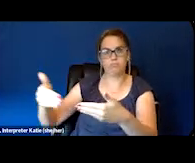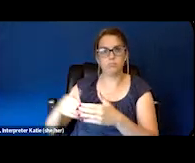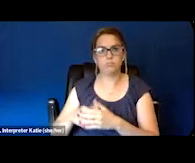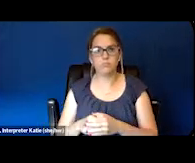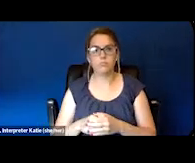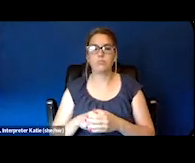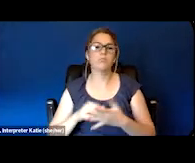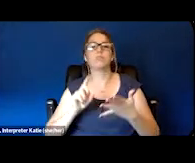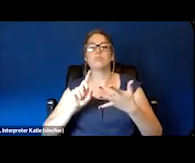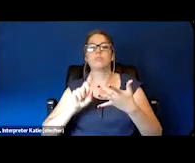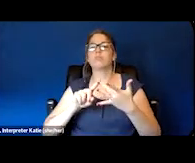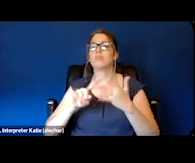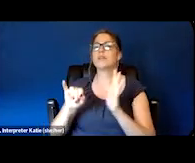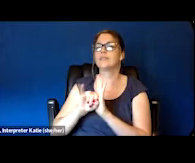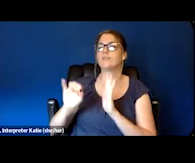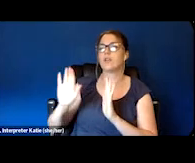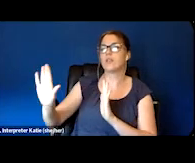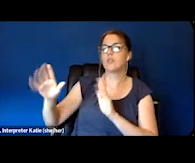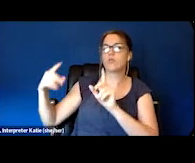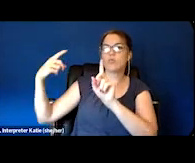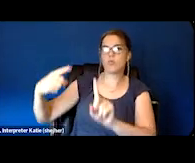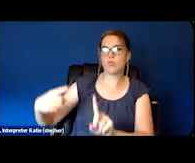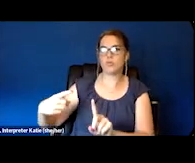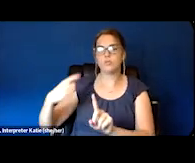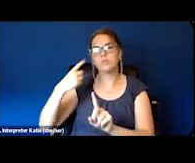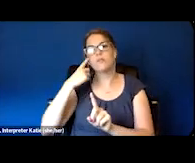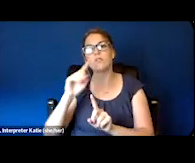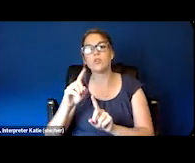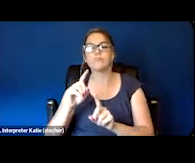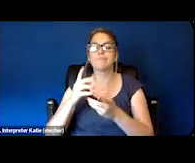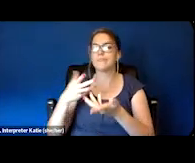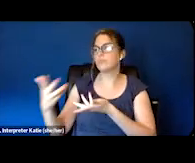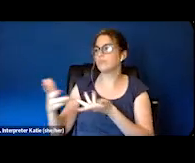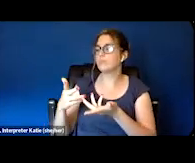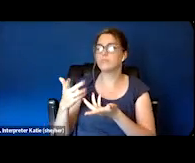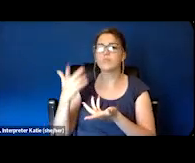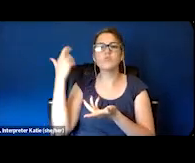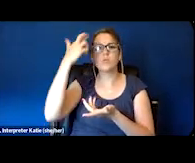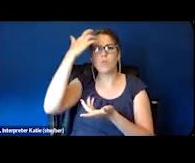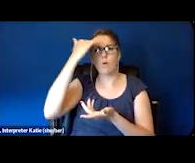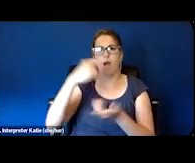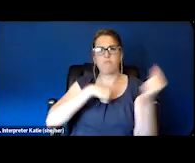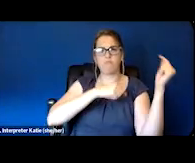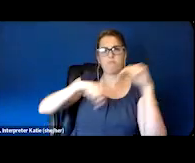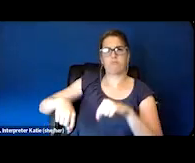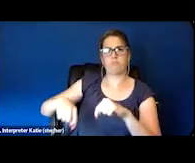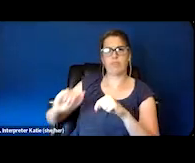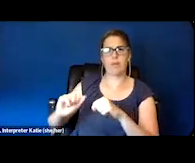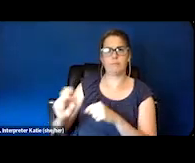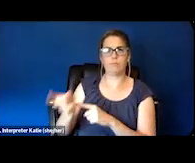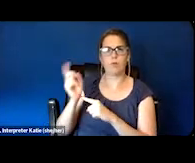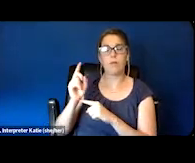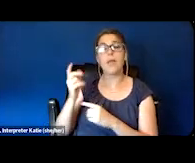for your interaction and what you're doing there in the moment with them. So people might have longer term goals